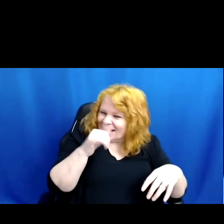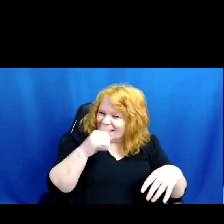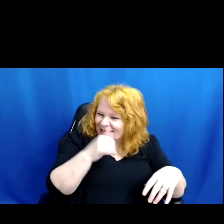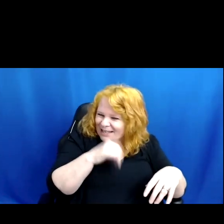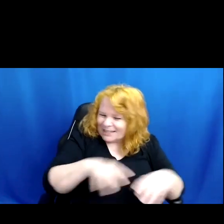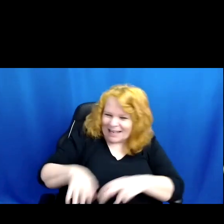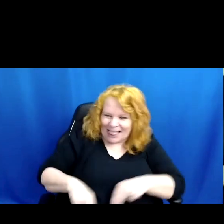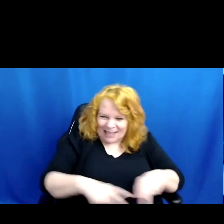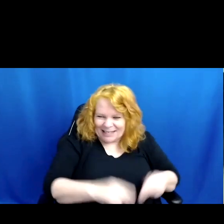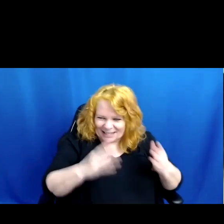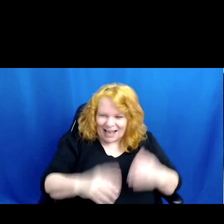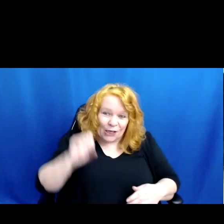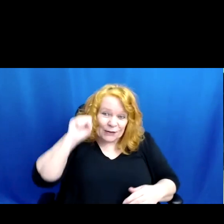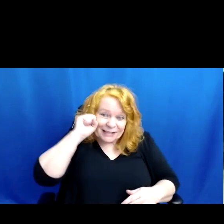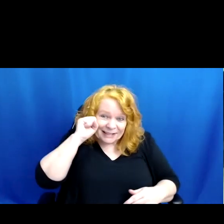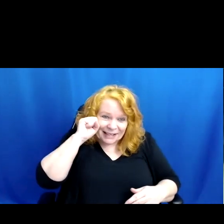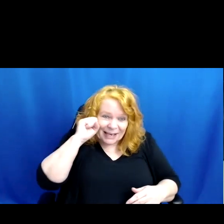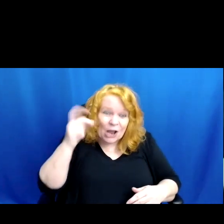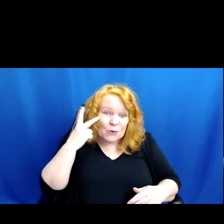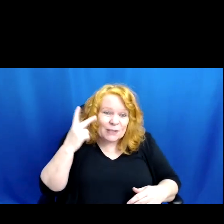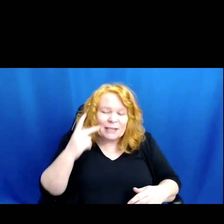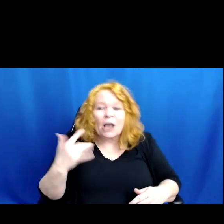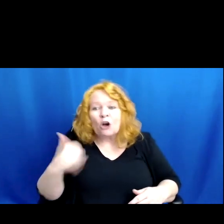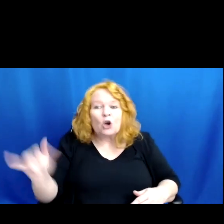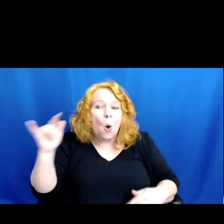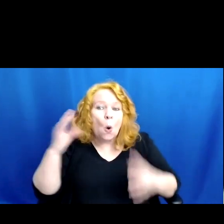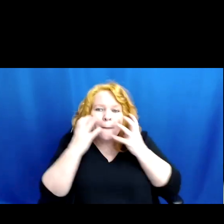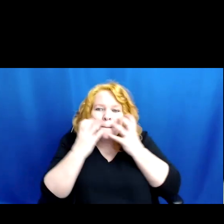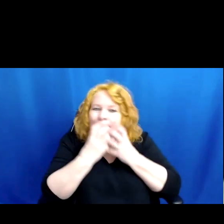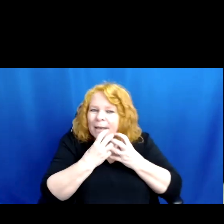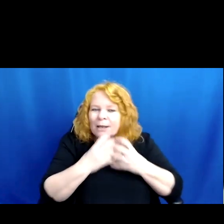He has a gold spotted beard. A red neckerchief.